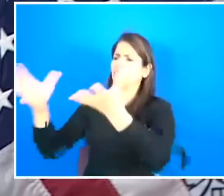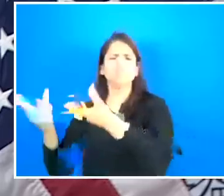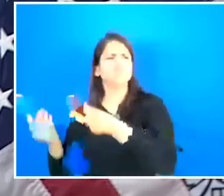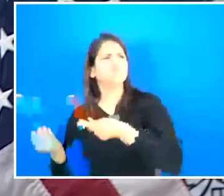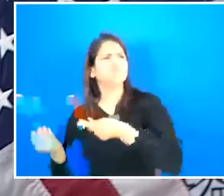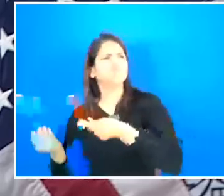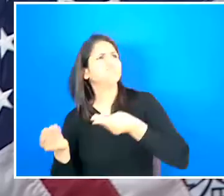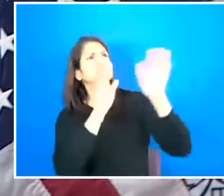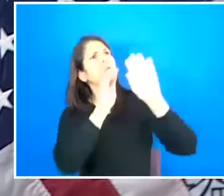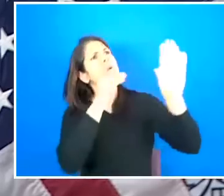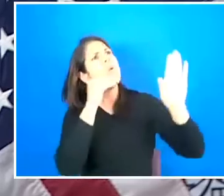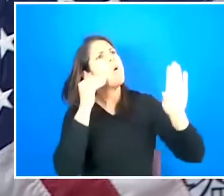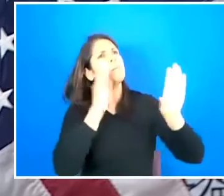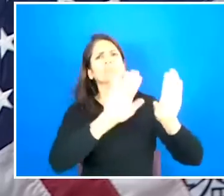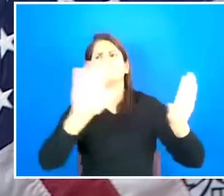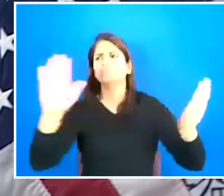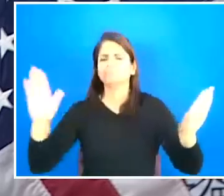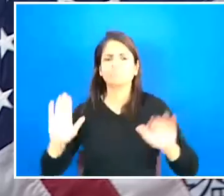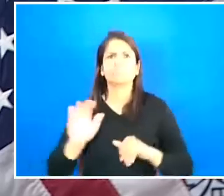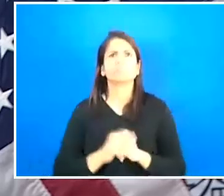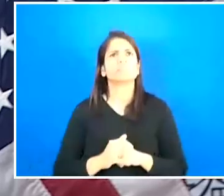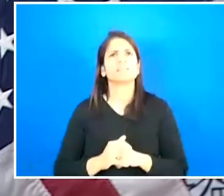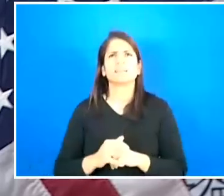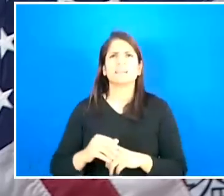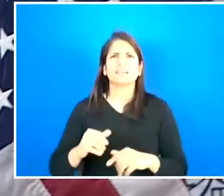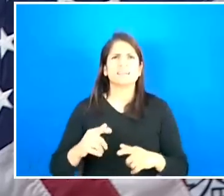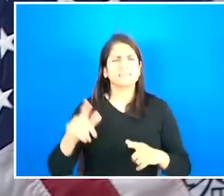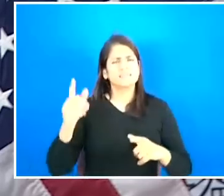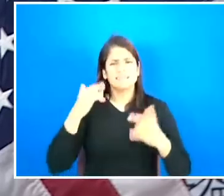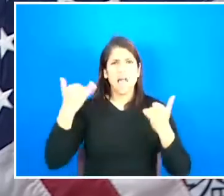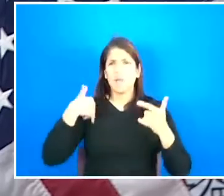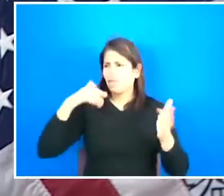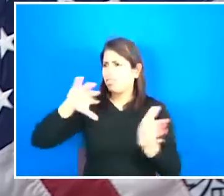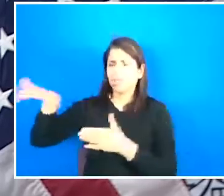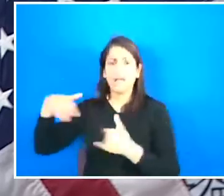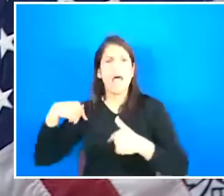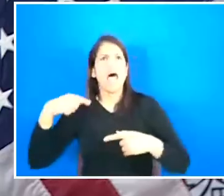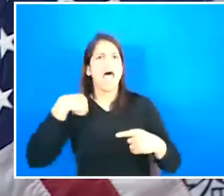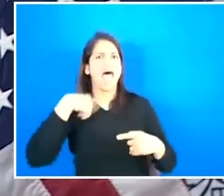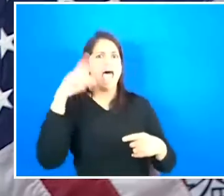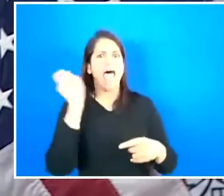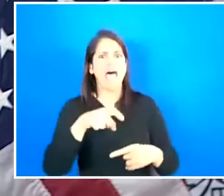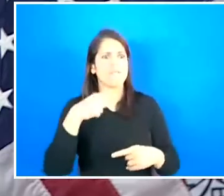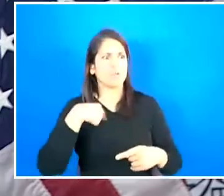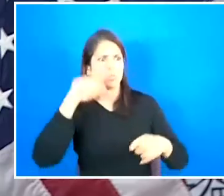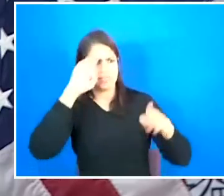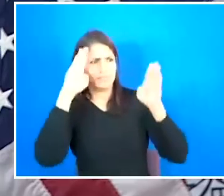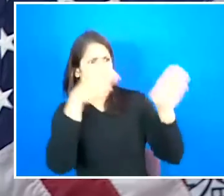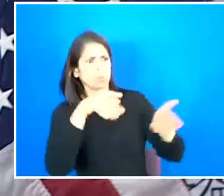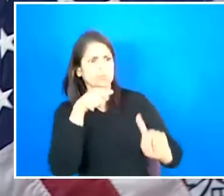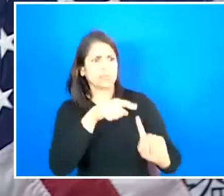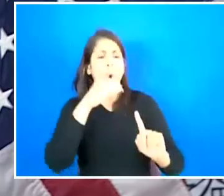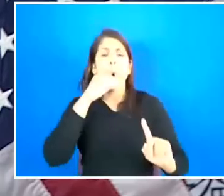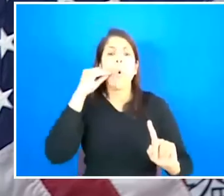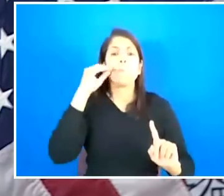ITHN IS TYCI, BUT IT IS A MUCH SMALLER PROBLEM, IT'S A FEW HOTUSAND PEOLPE.